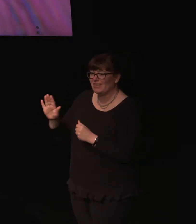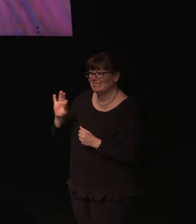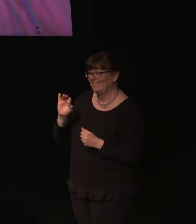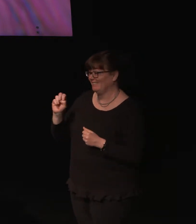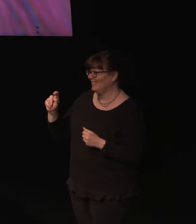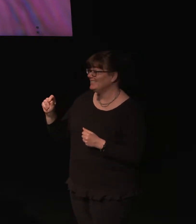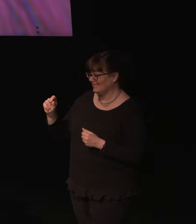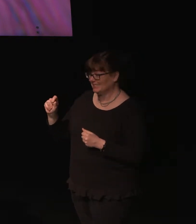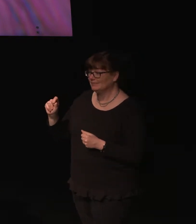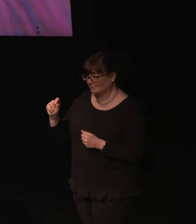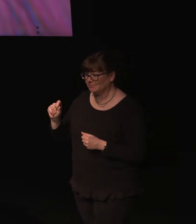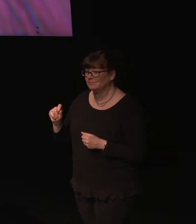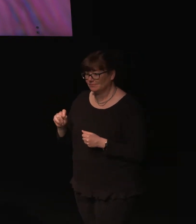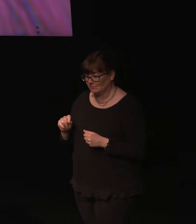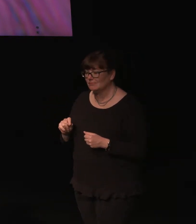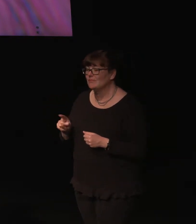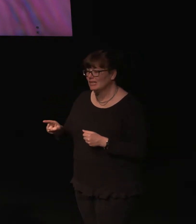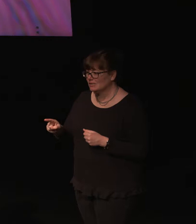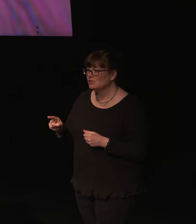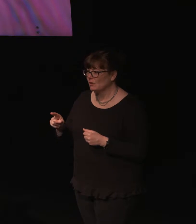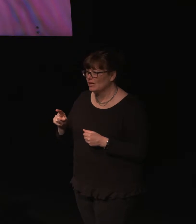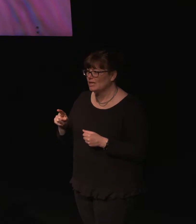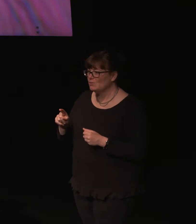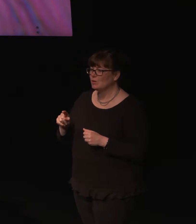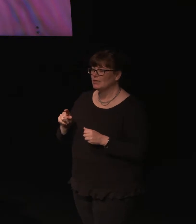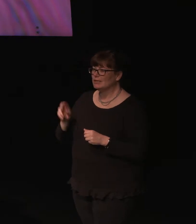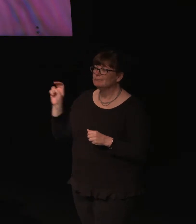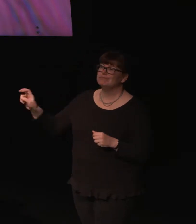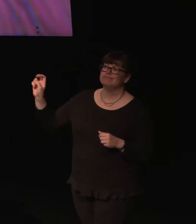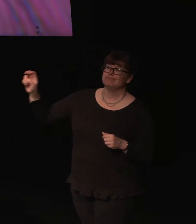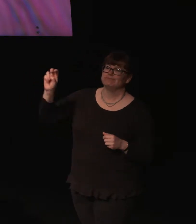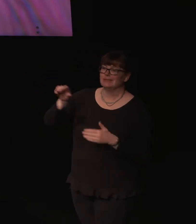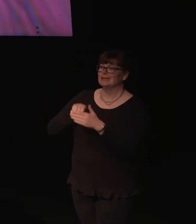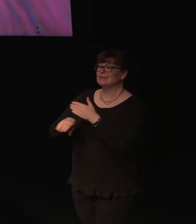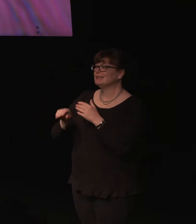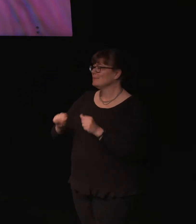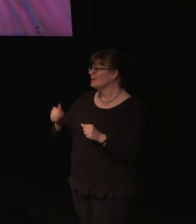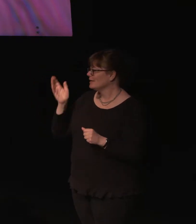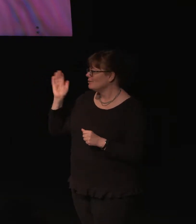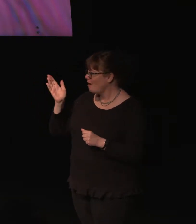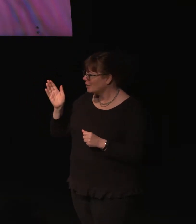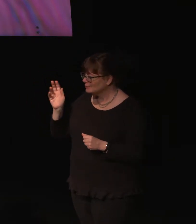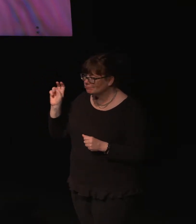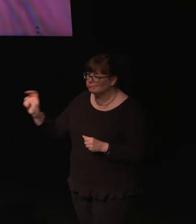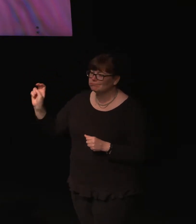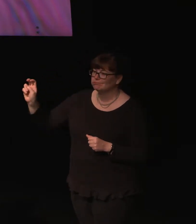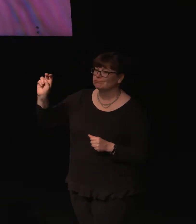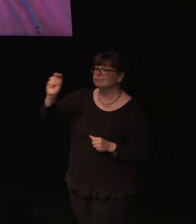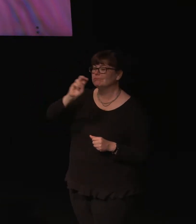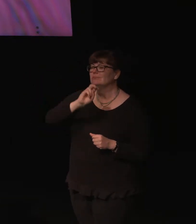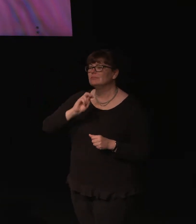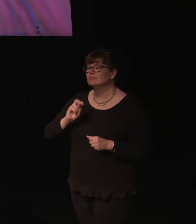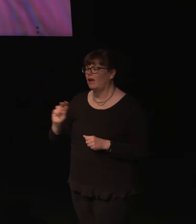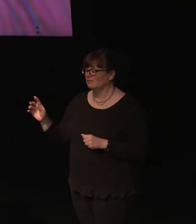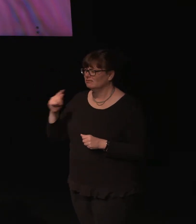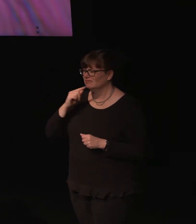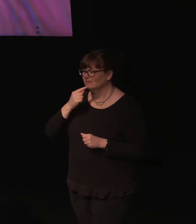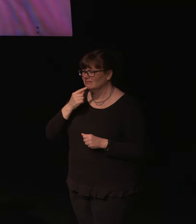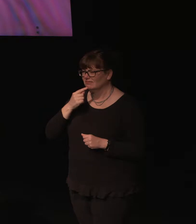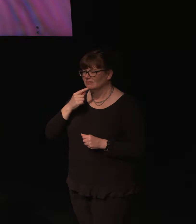And so he would go out and he would give accessibility talks to people. And like seriously, he is one of my heroes.